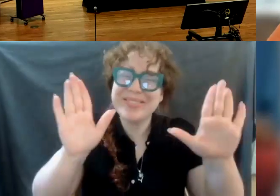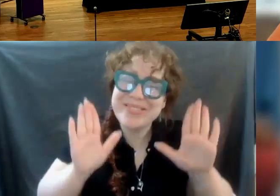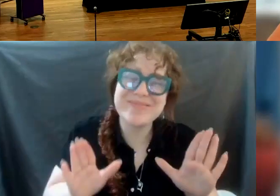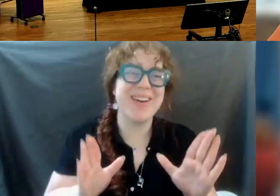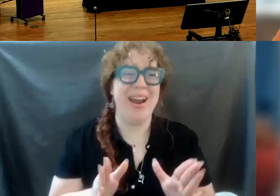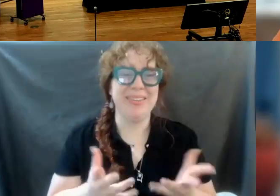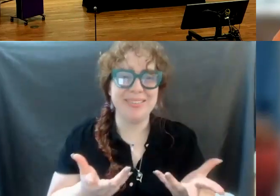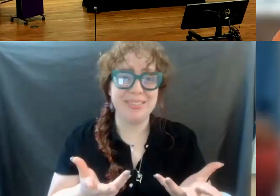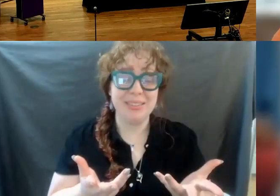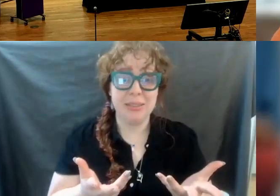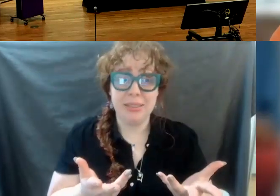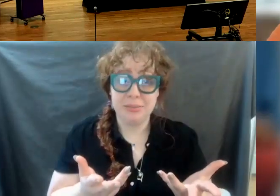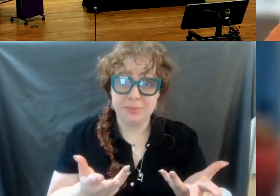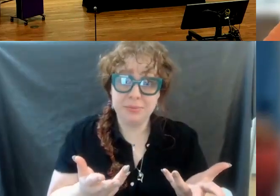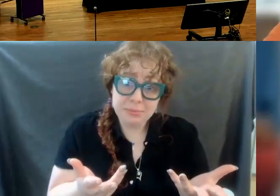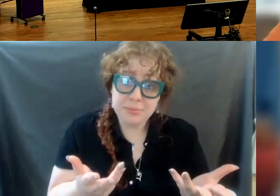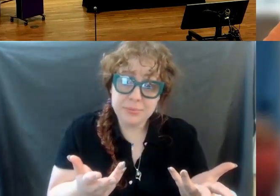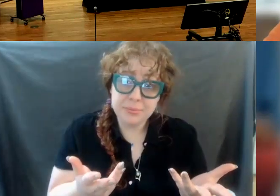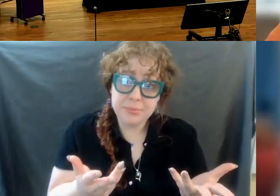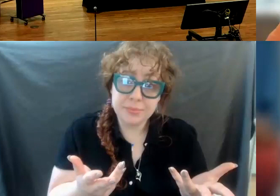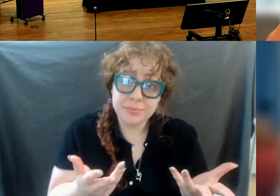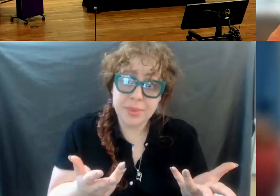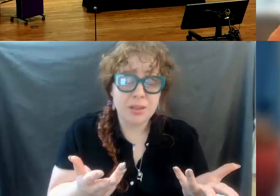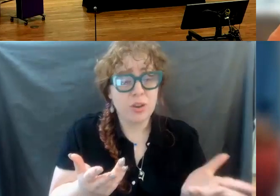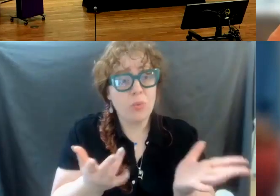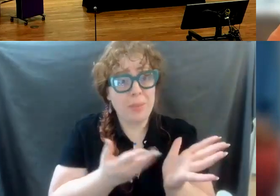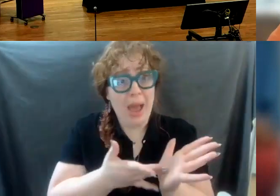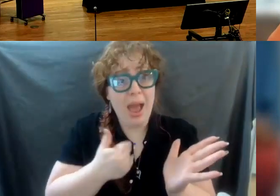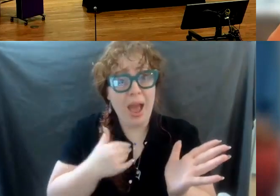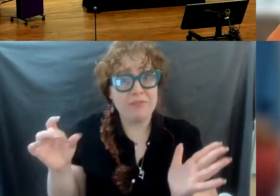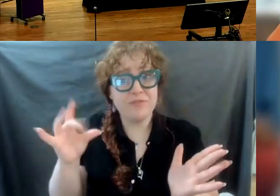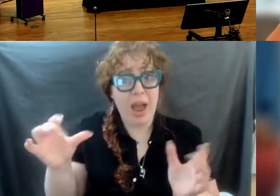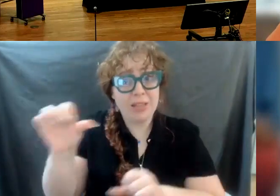violence between and against people is simply not quotidian.